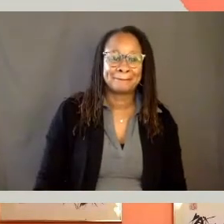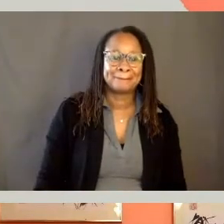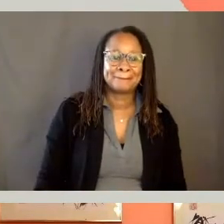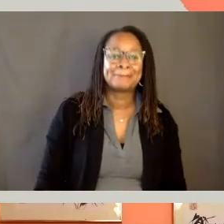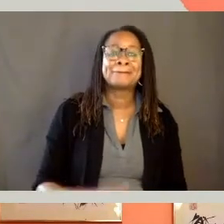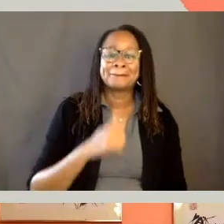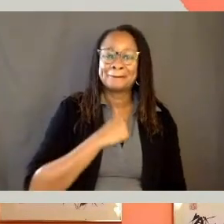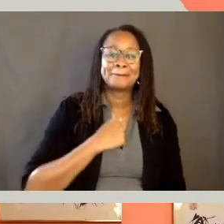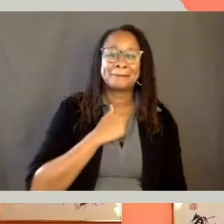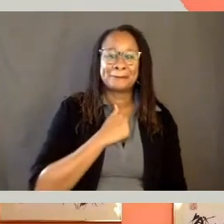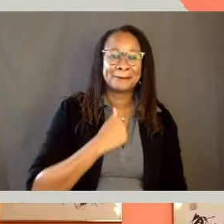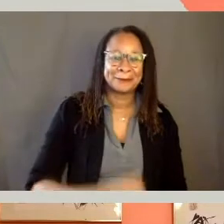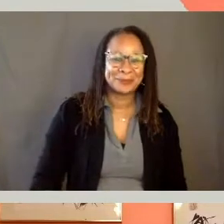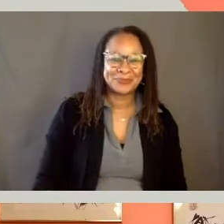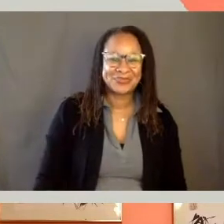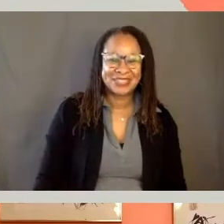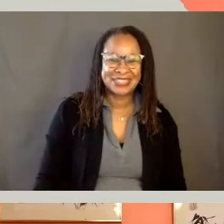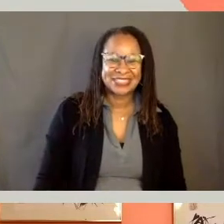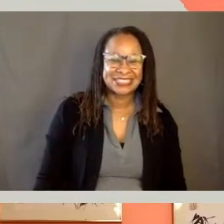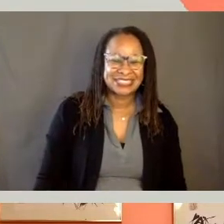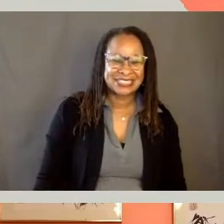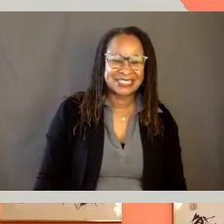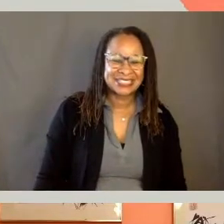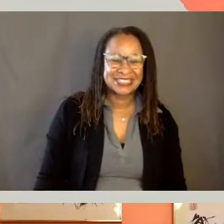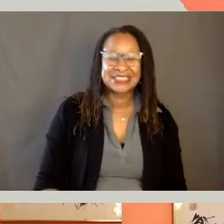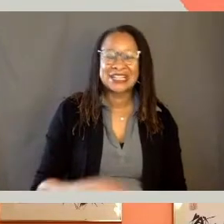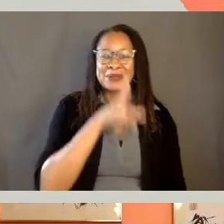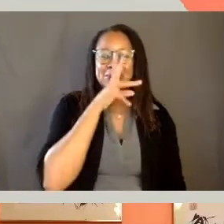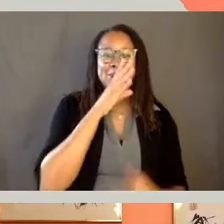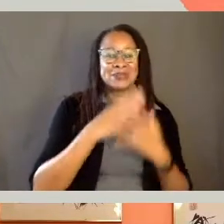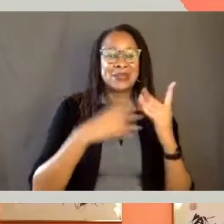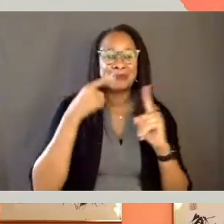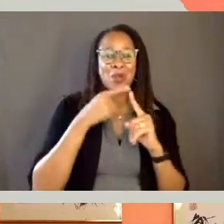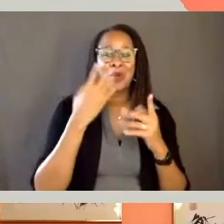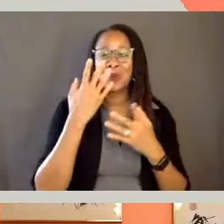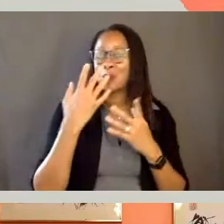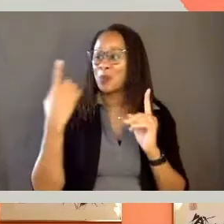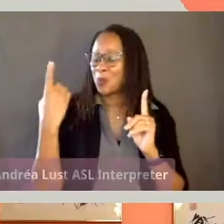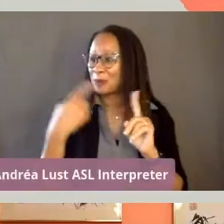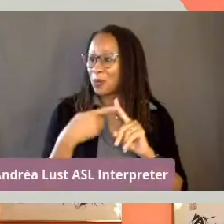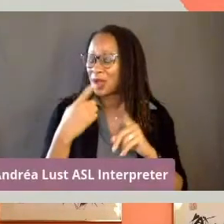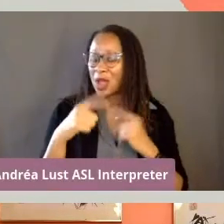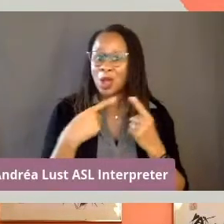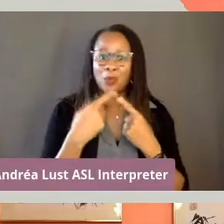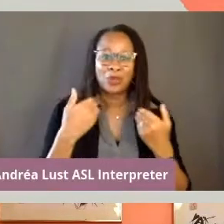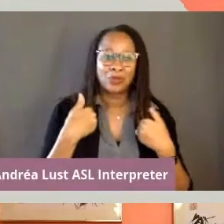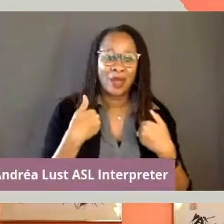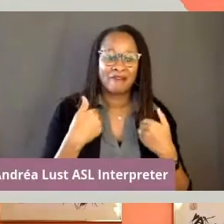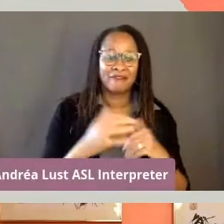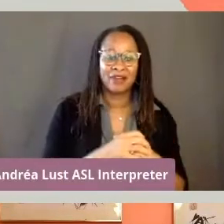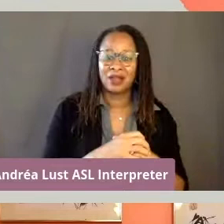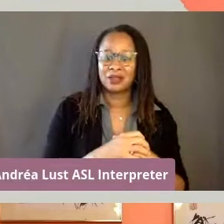Sorry. we had talked about at some point too, like at one point, you know, when you have